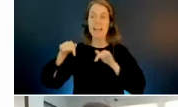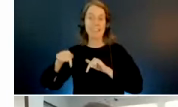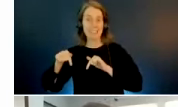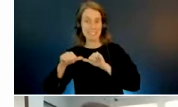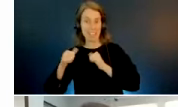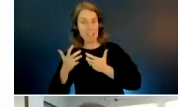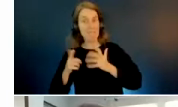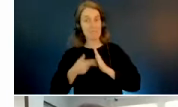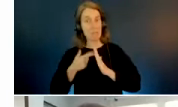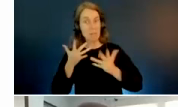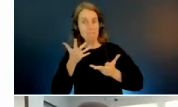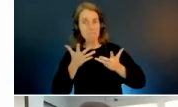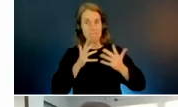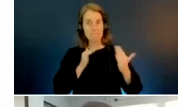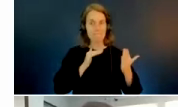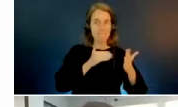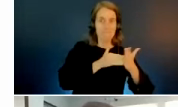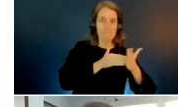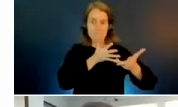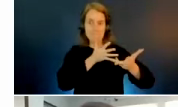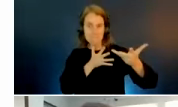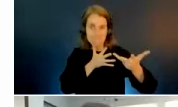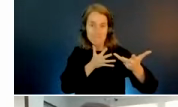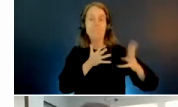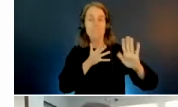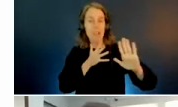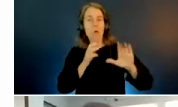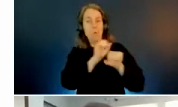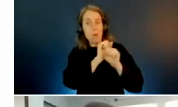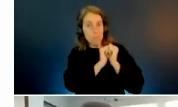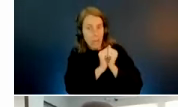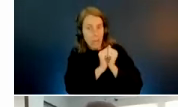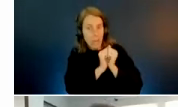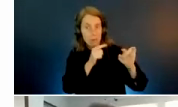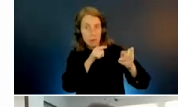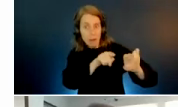relationship so we like to tell folks that we work with them but are not bound to them in that way.